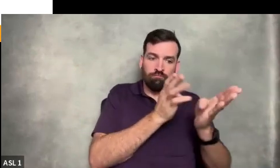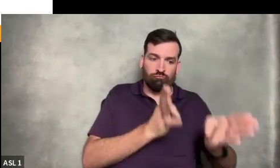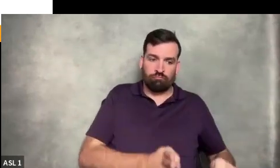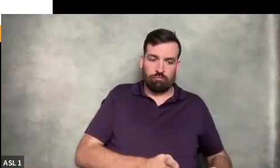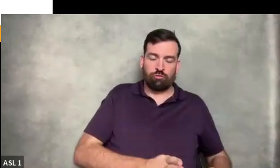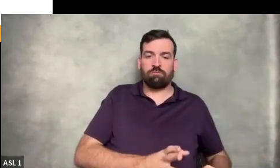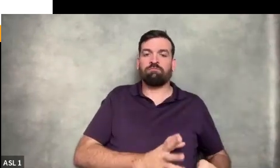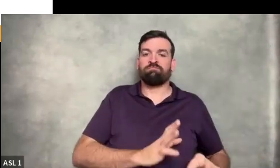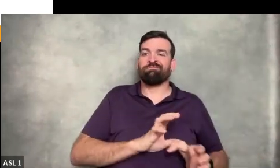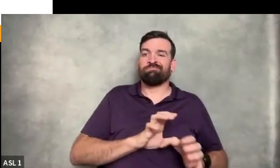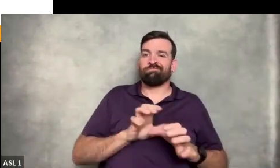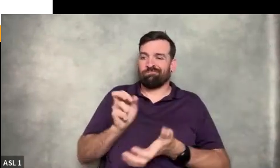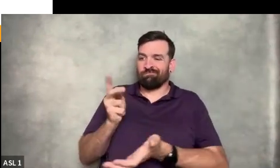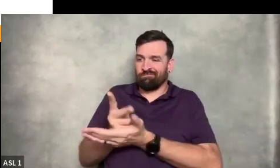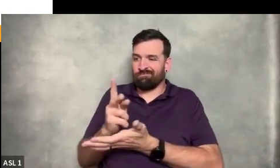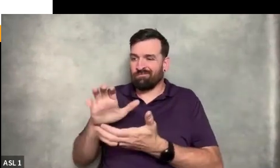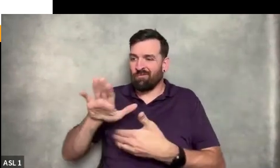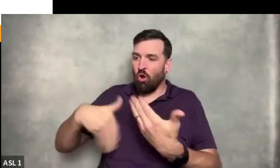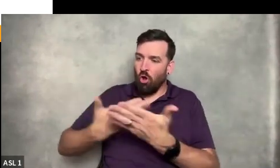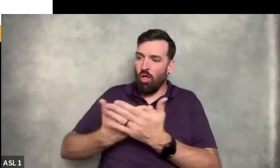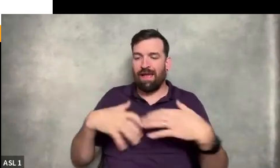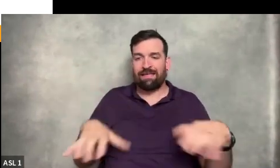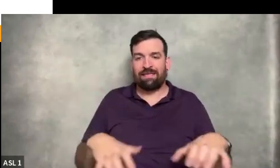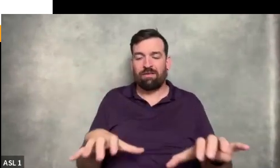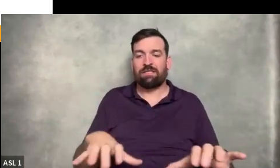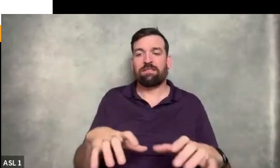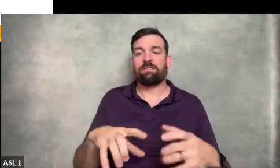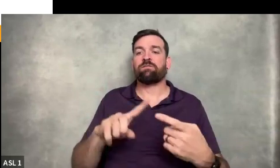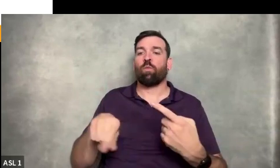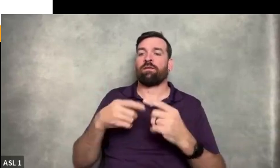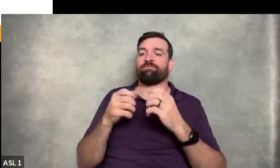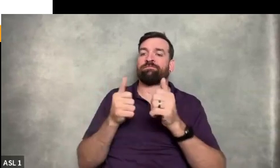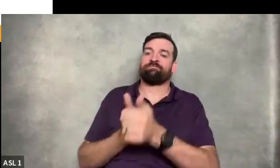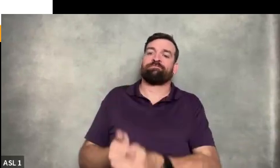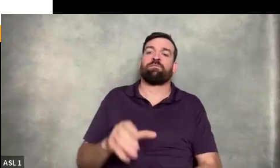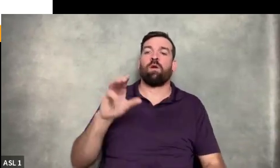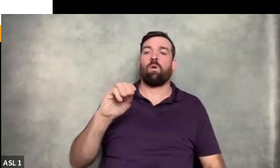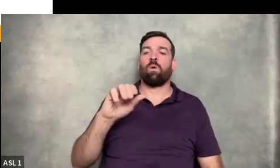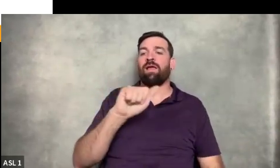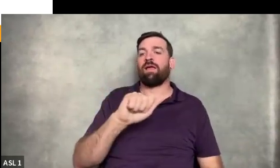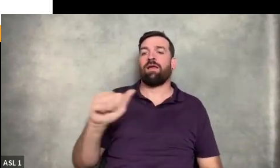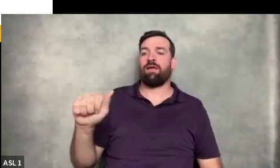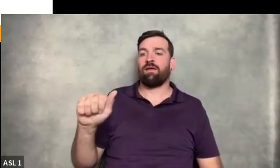all listed assurances and activities as stipulated in the Older Americans Act, as amended in 2020.